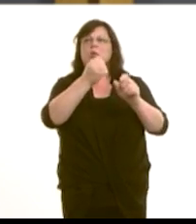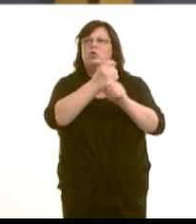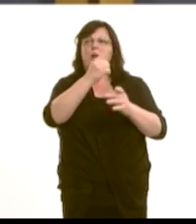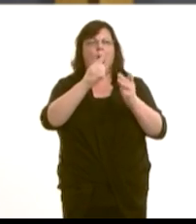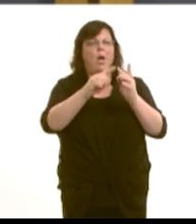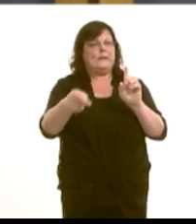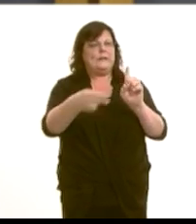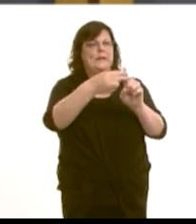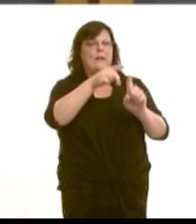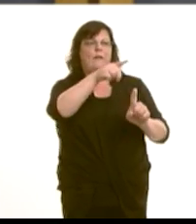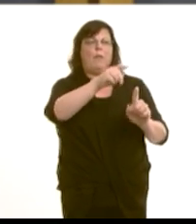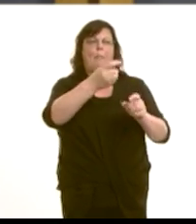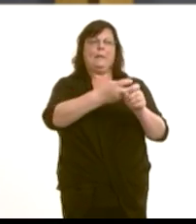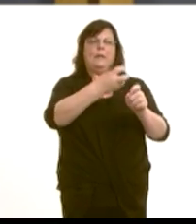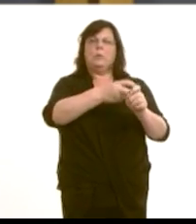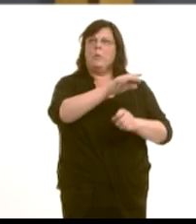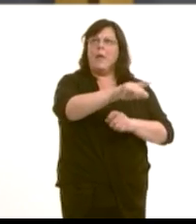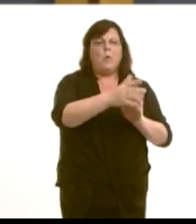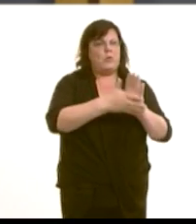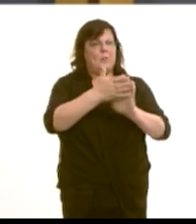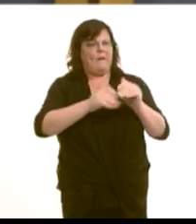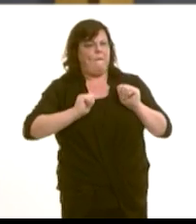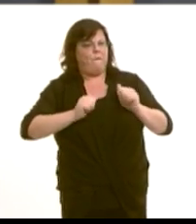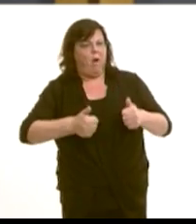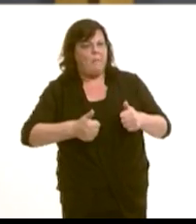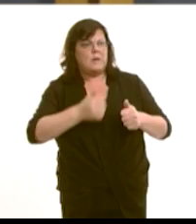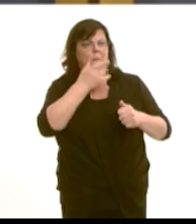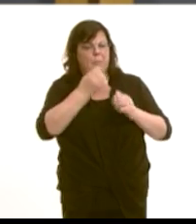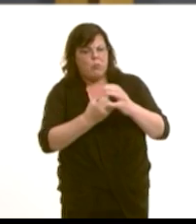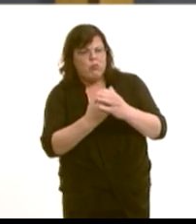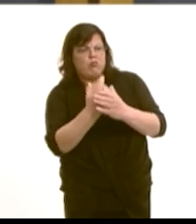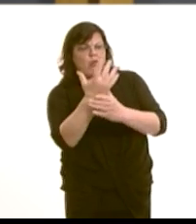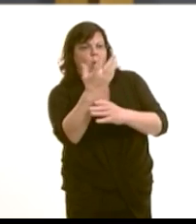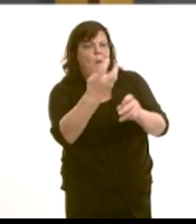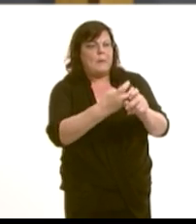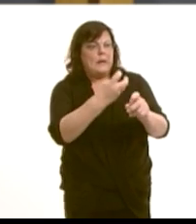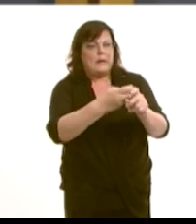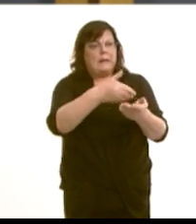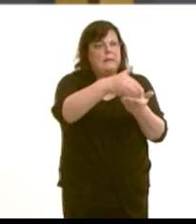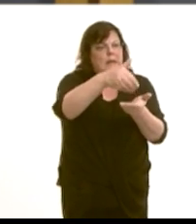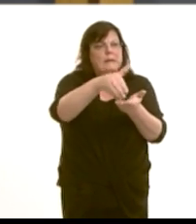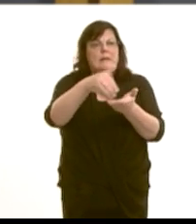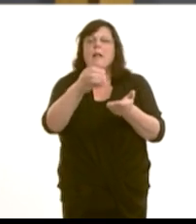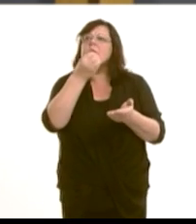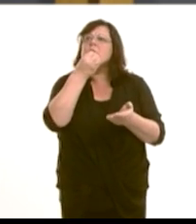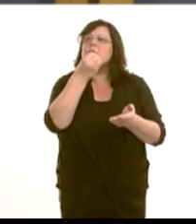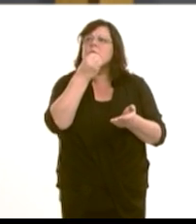regime, which allows farmers and producers to sell their produce as something that is